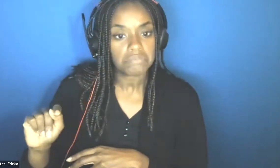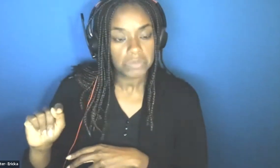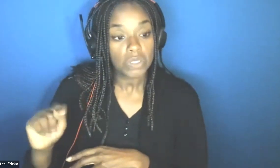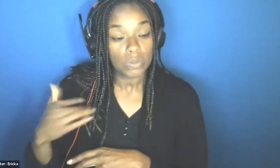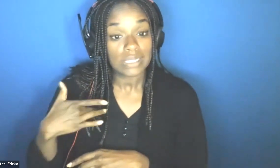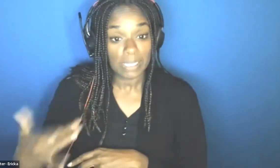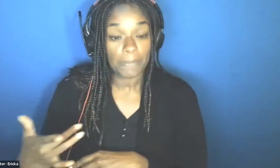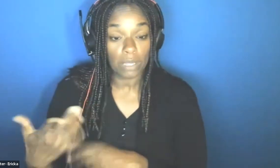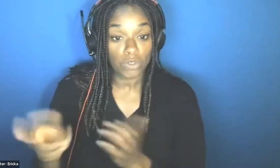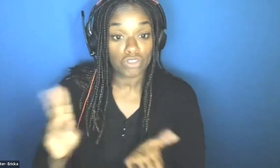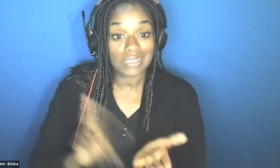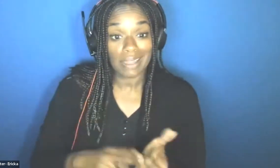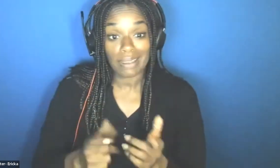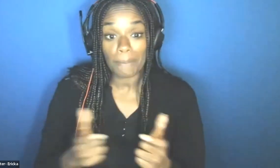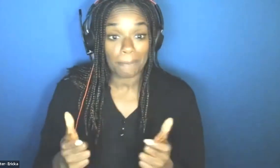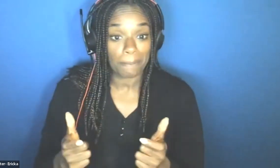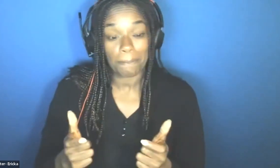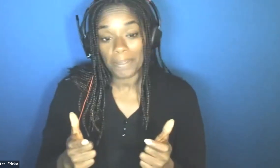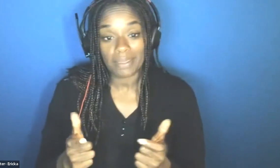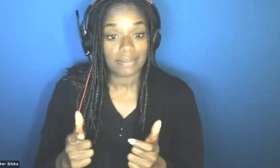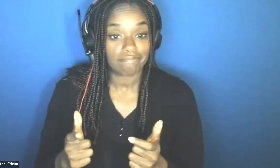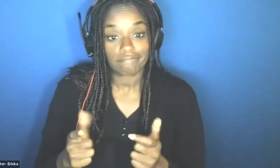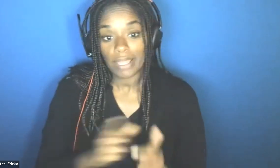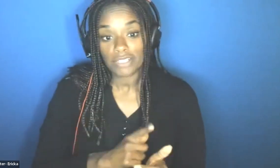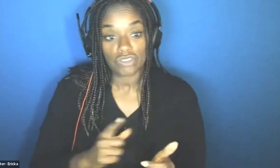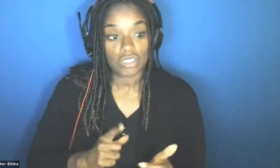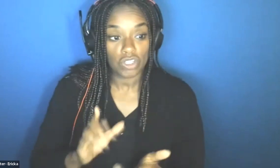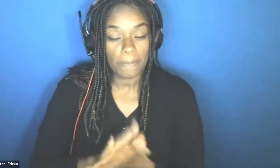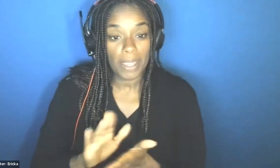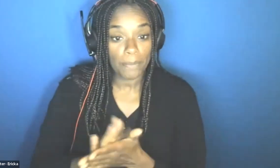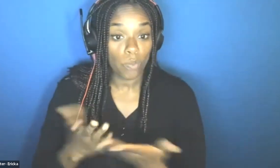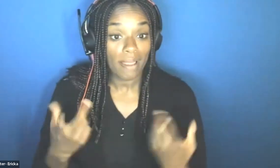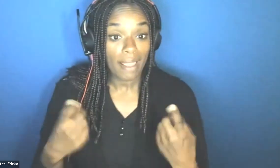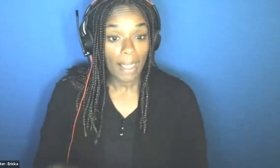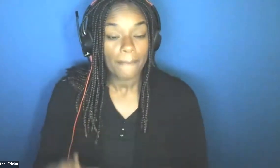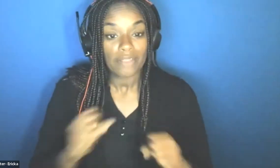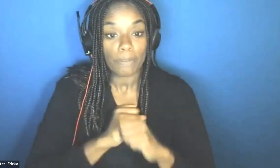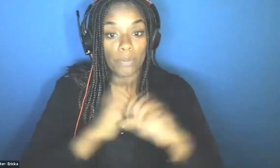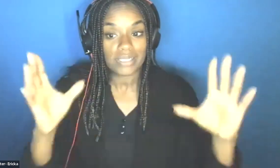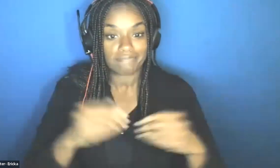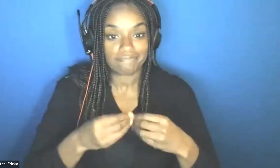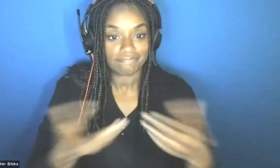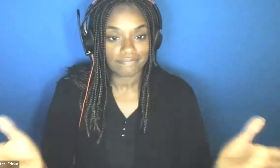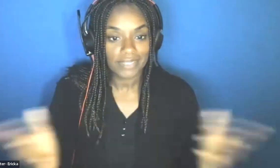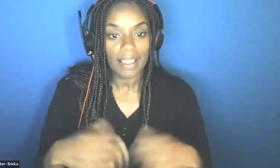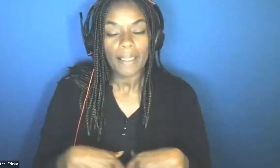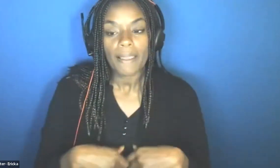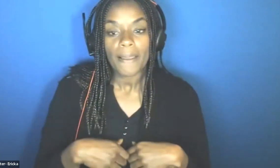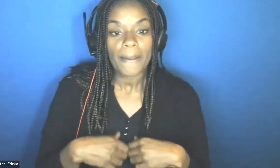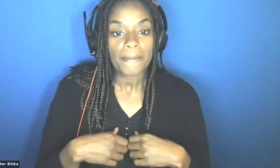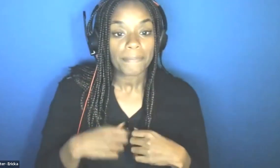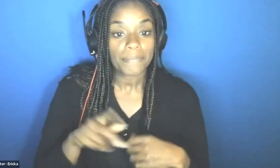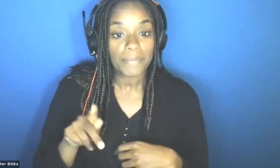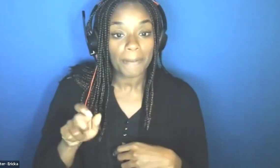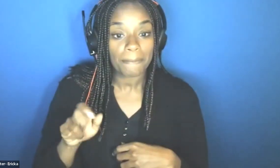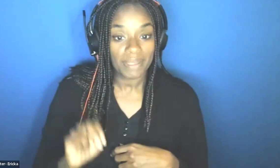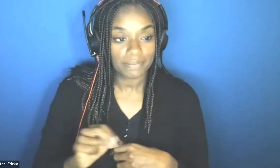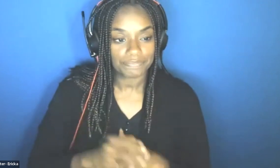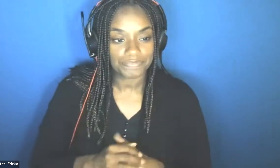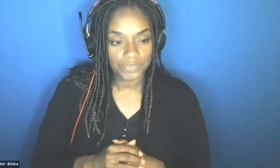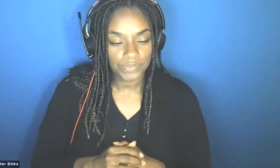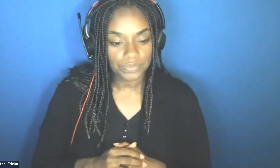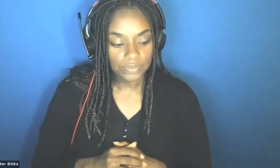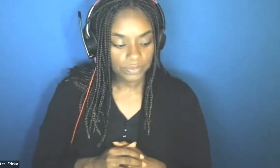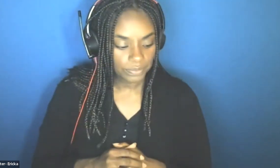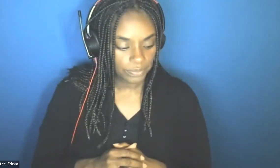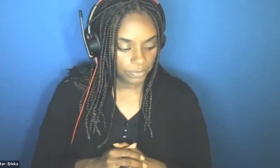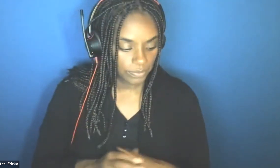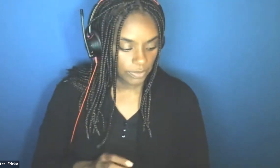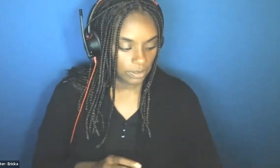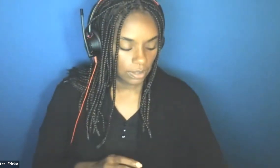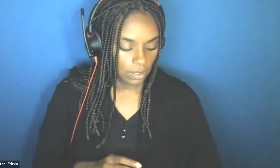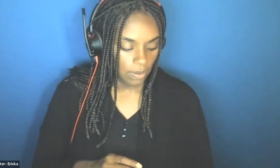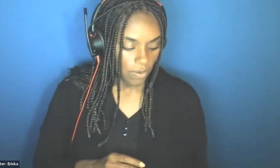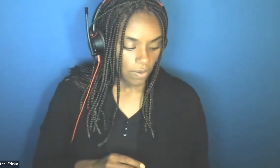And then the guy in to Bush's left, the father of the ADA, Justin Dart.